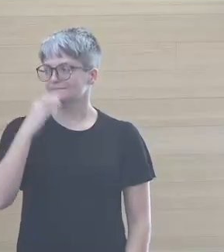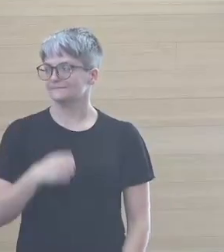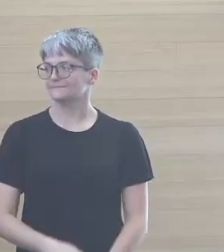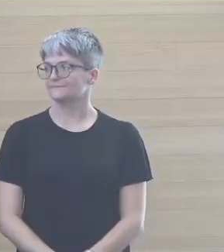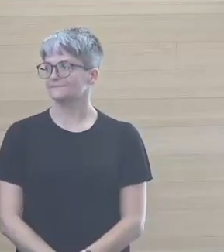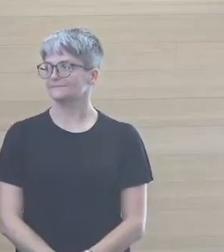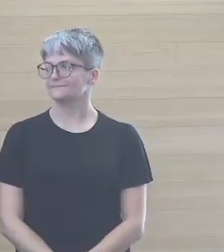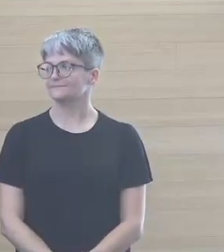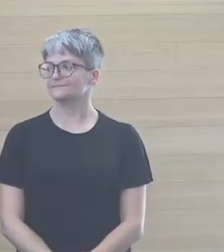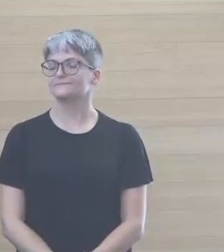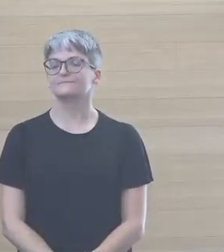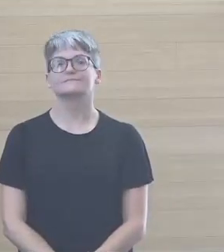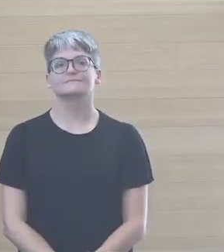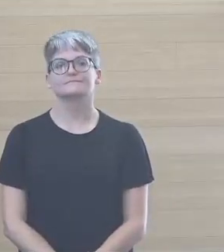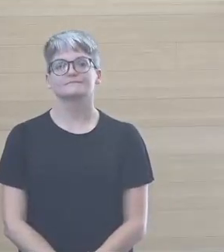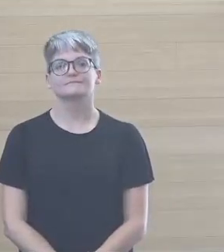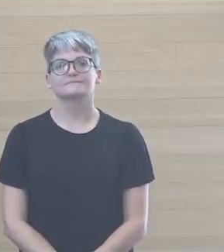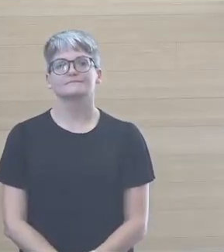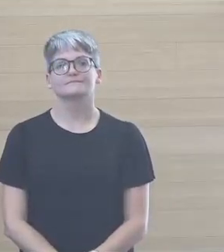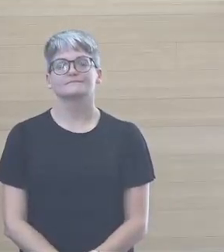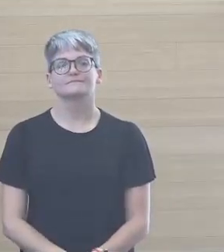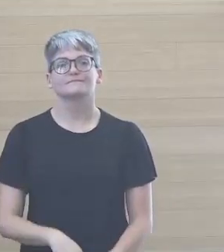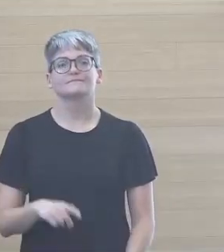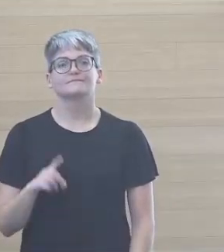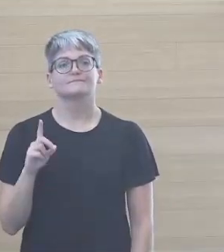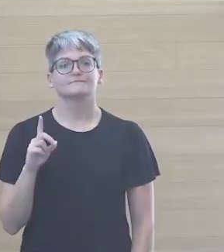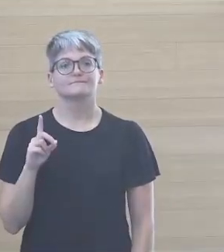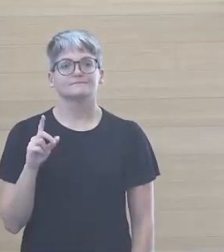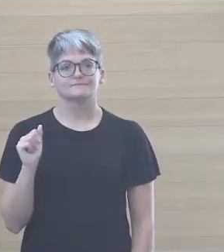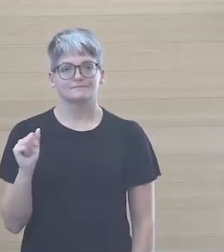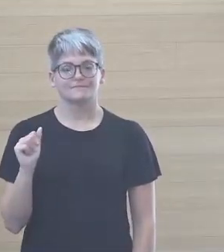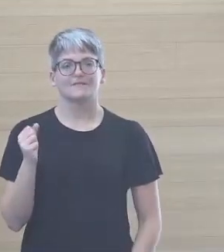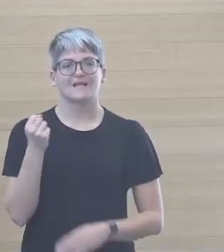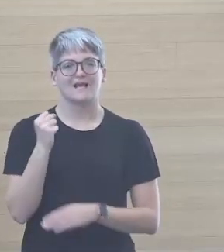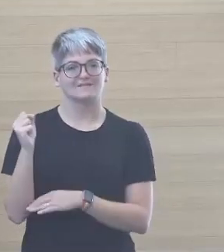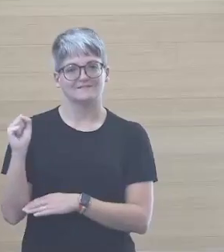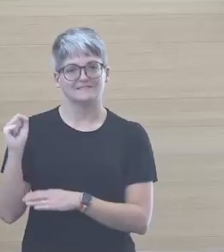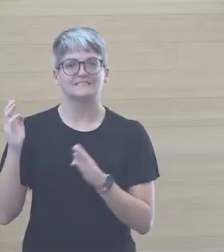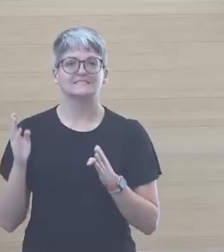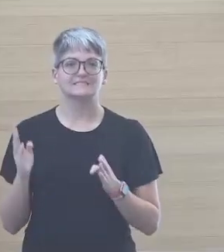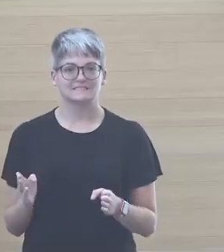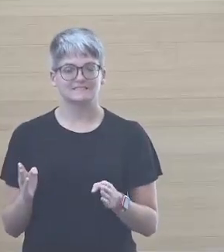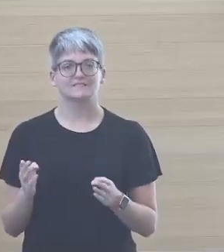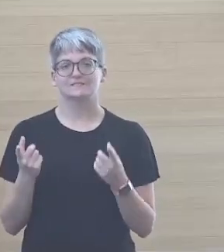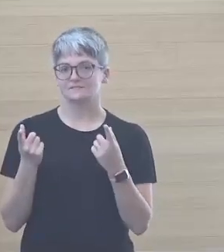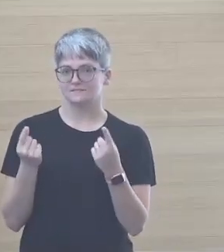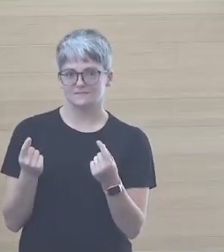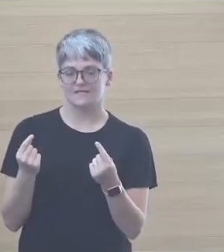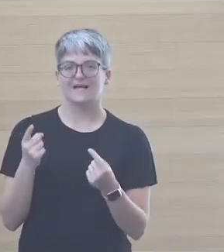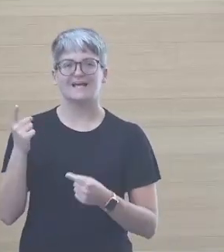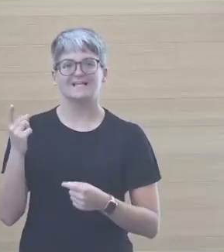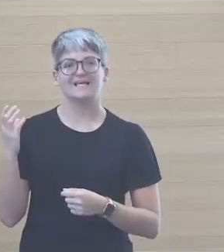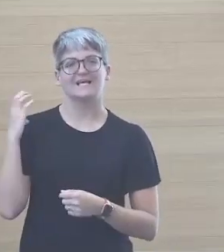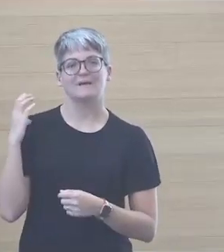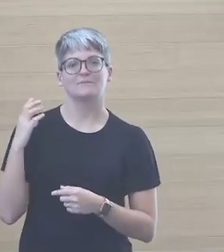Disability activist, did this action at the Capitol building in Washington,